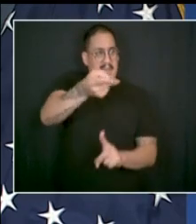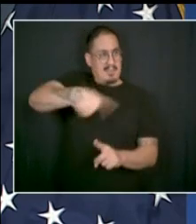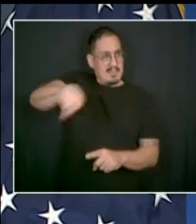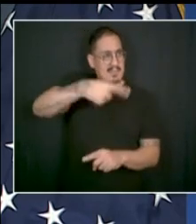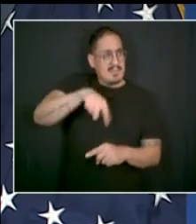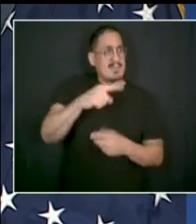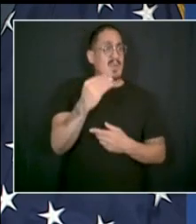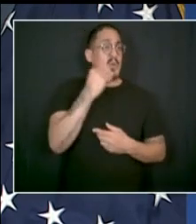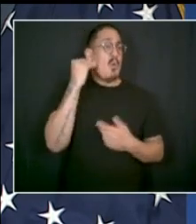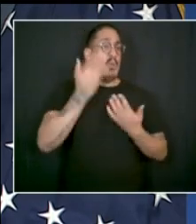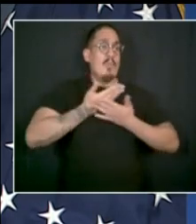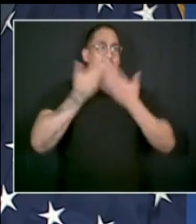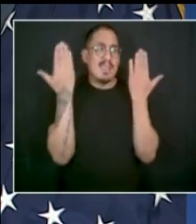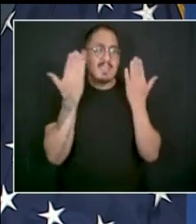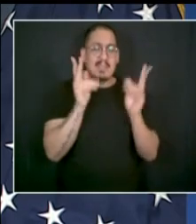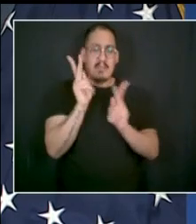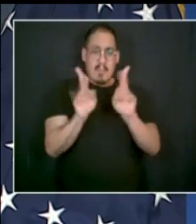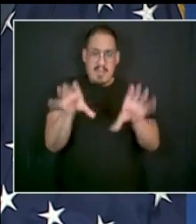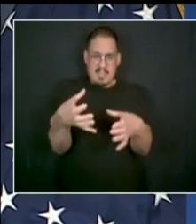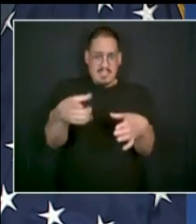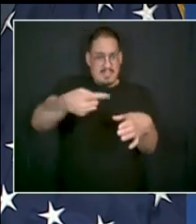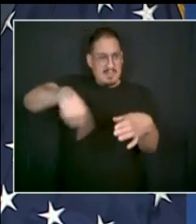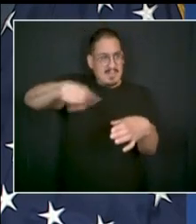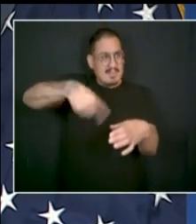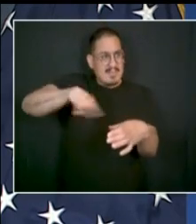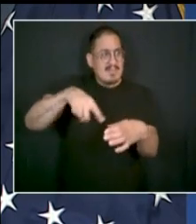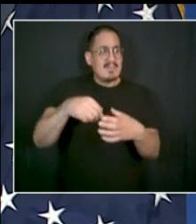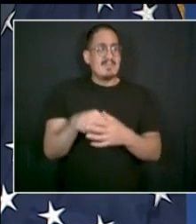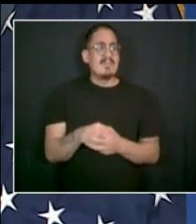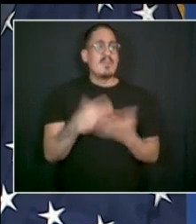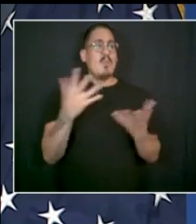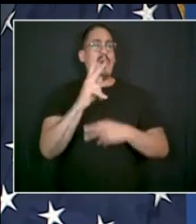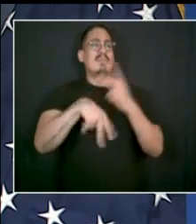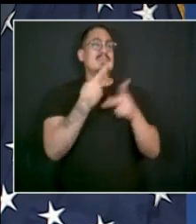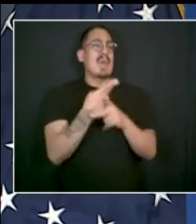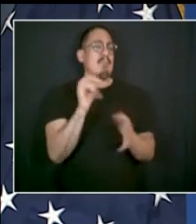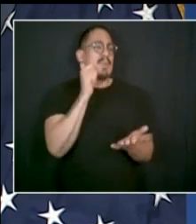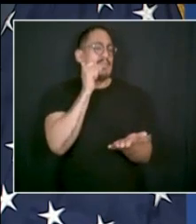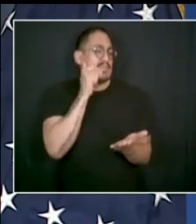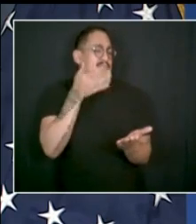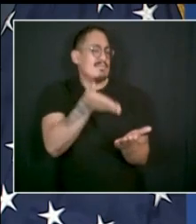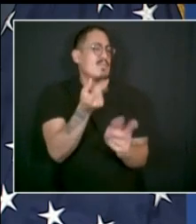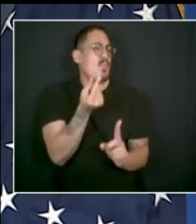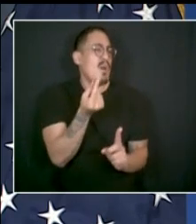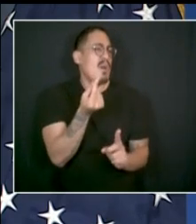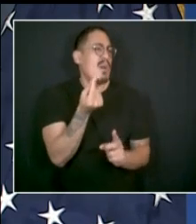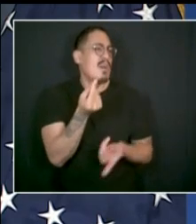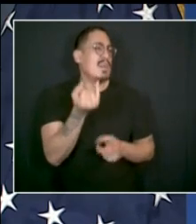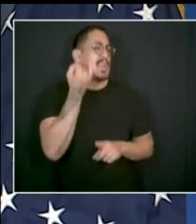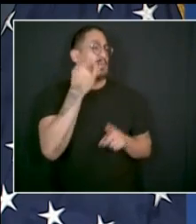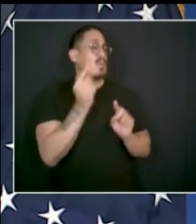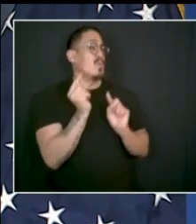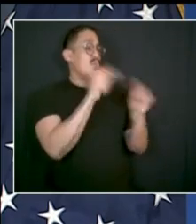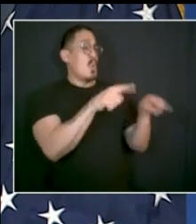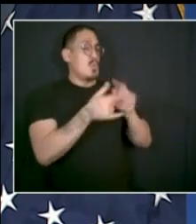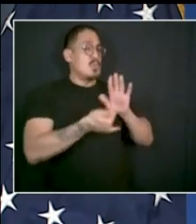ANALYSIS, LOOK AT THE ETHNICITY OF THOSE WHO ARE BEING MAJORLY IMPACTED. LOOK AT THE HOMELESS POPULATION AND ETHNIC BREAKDOWN